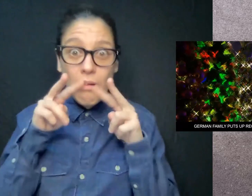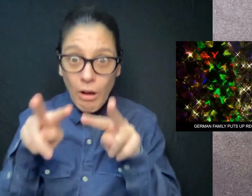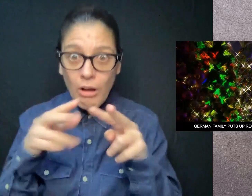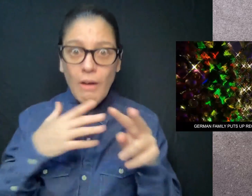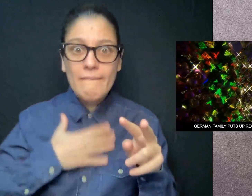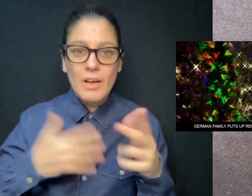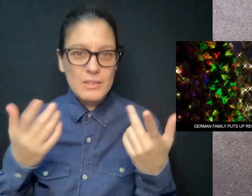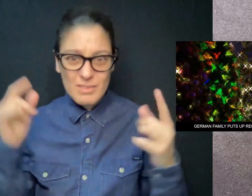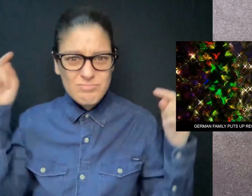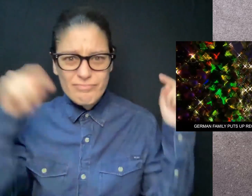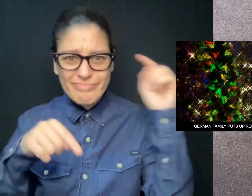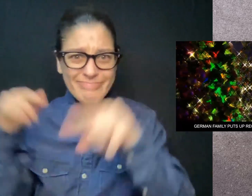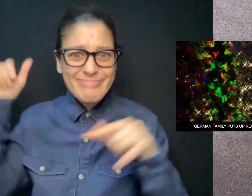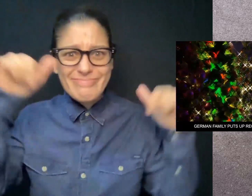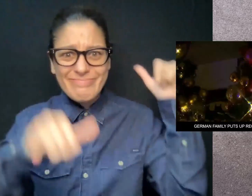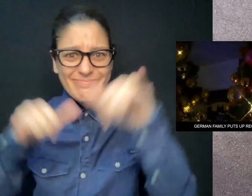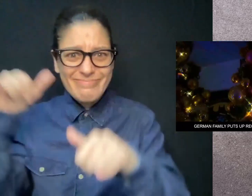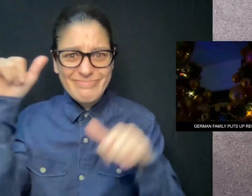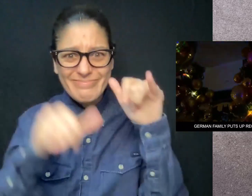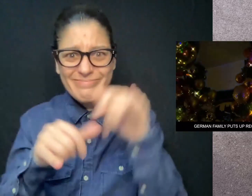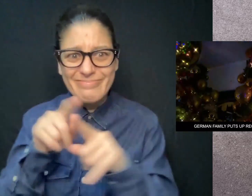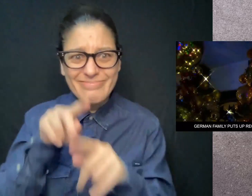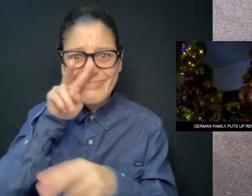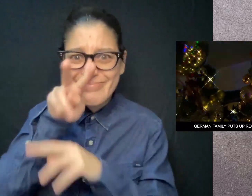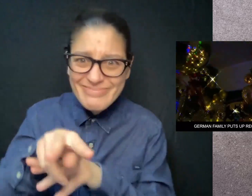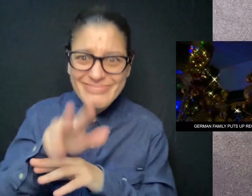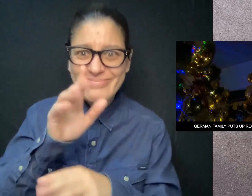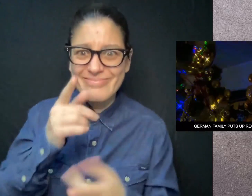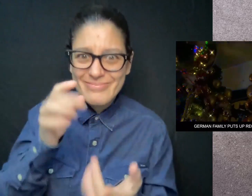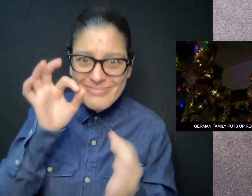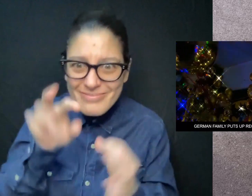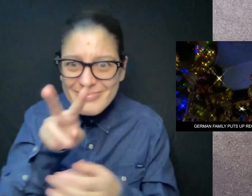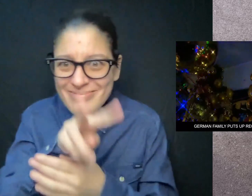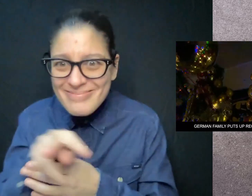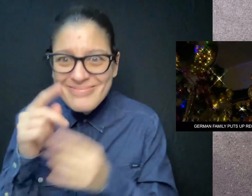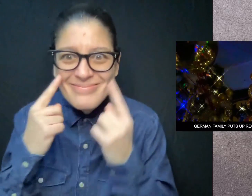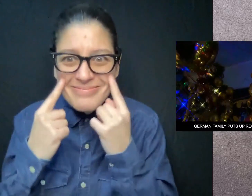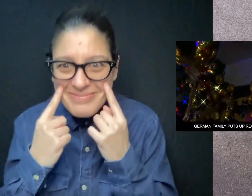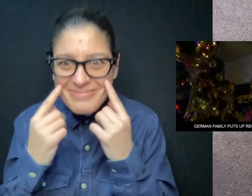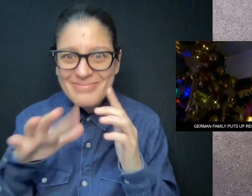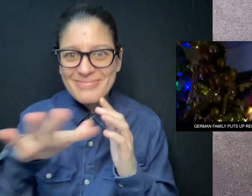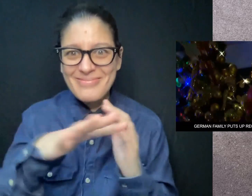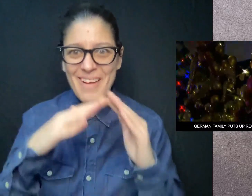people travel from all over the world to see it